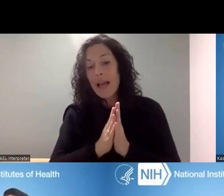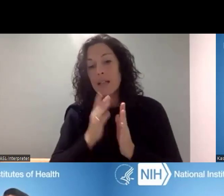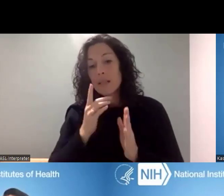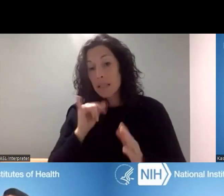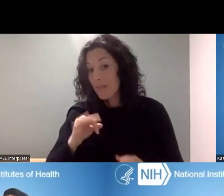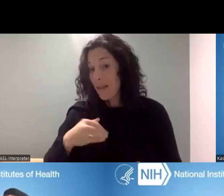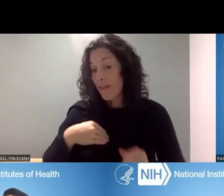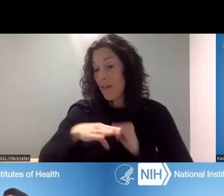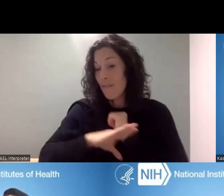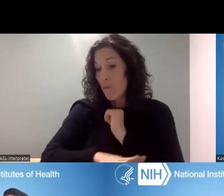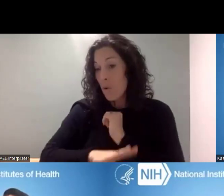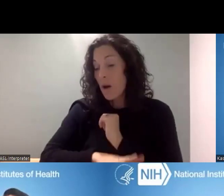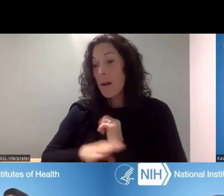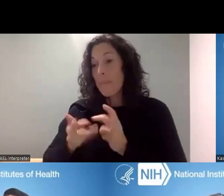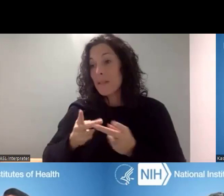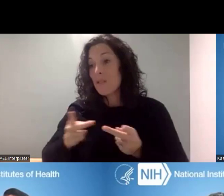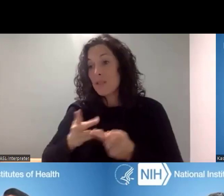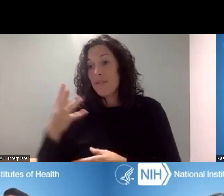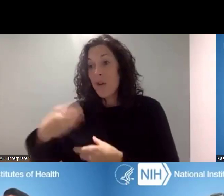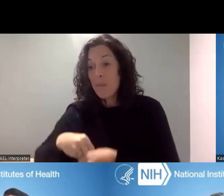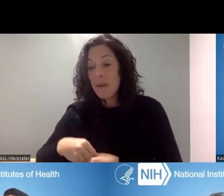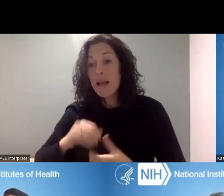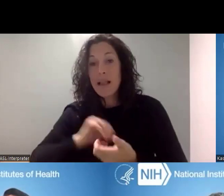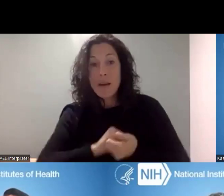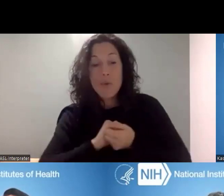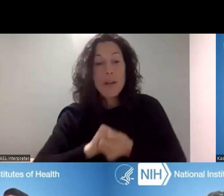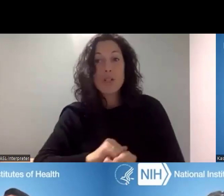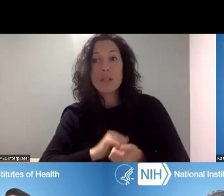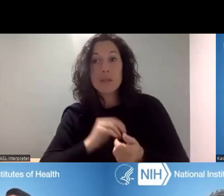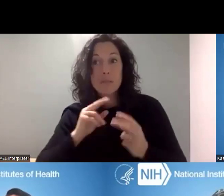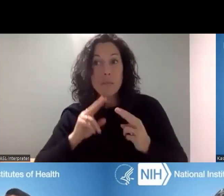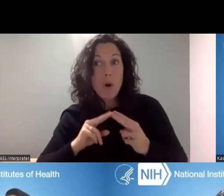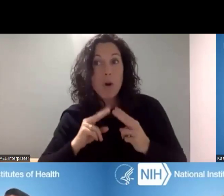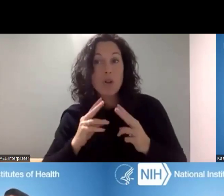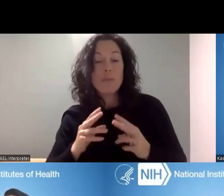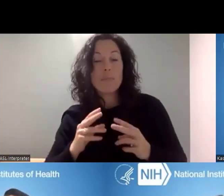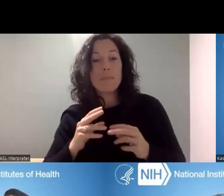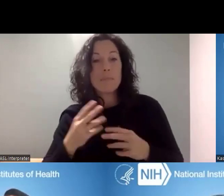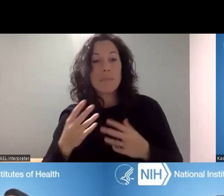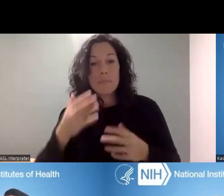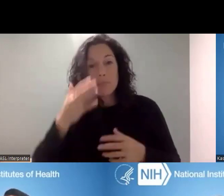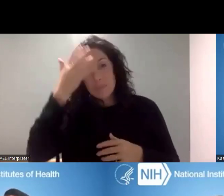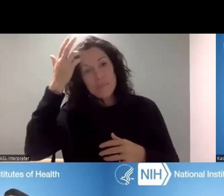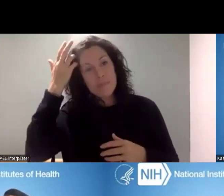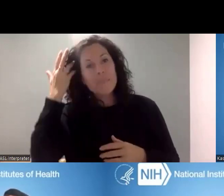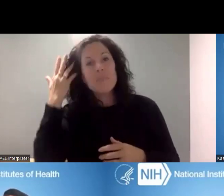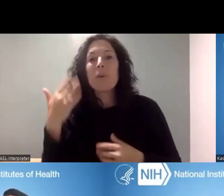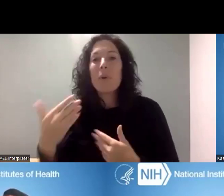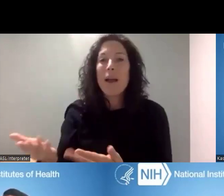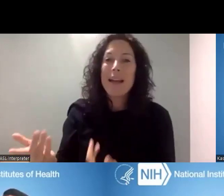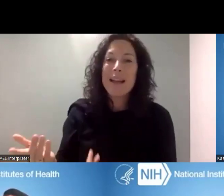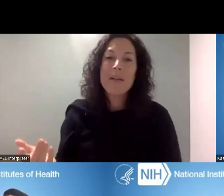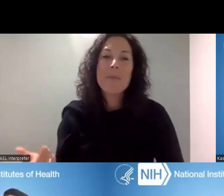involvement, collaborations or partnerships? Michelle Bulls: So ... Kasima Garst: Yeah, go ahead. Michelle Bulls: It's very interesting